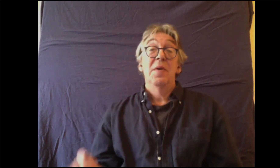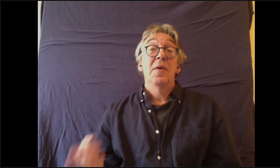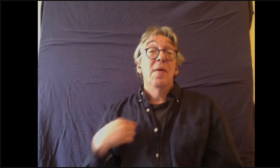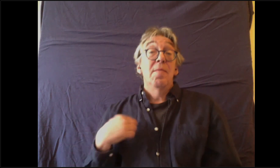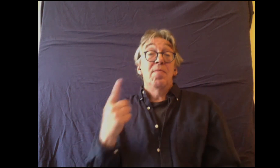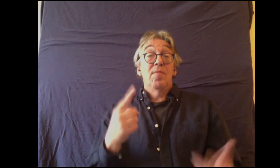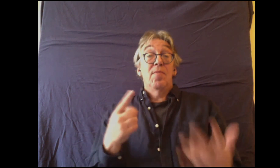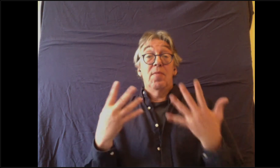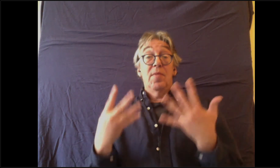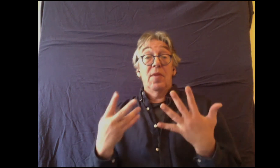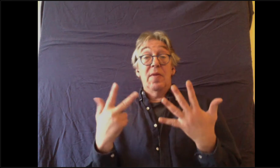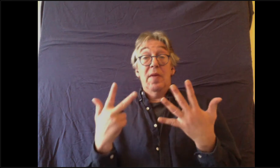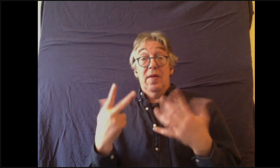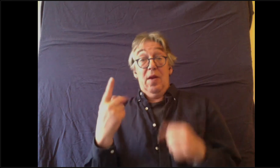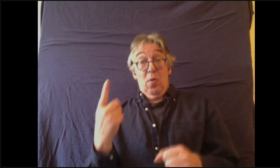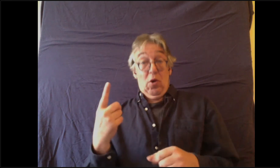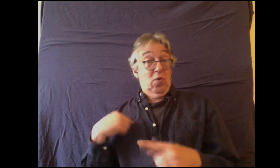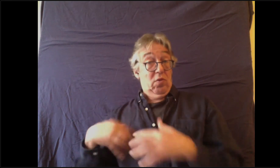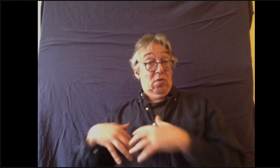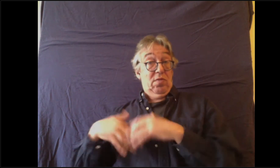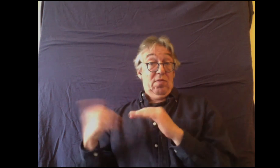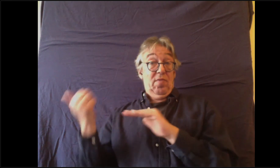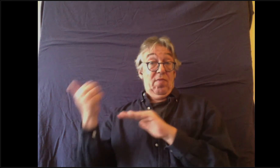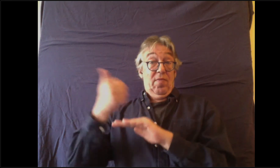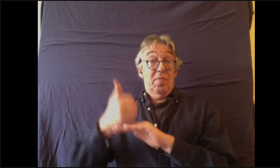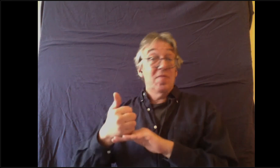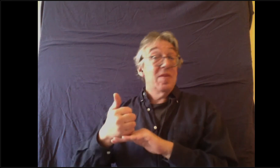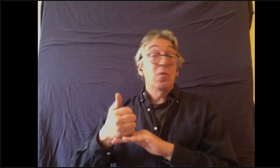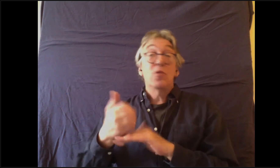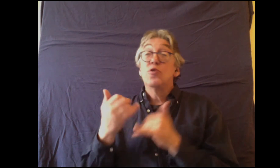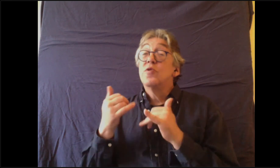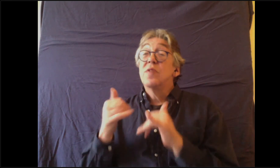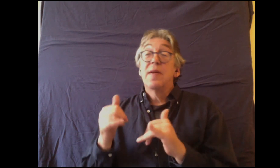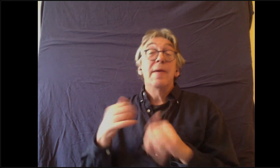it's that Norway has lagged behind when it comes to putting money